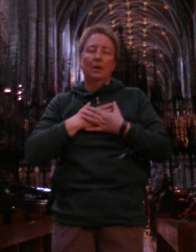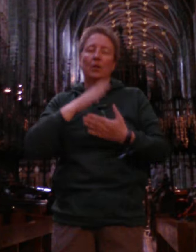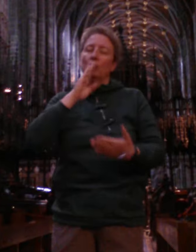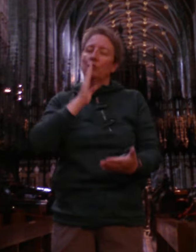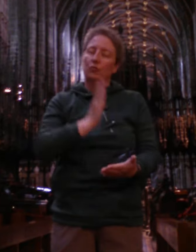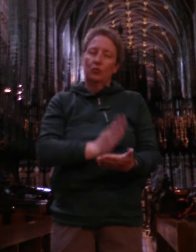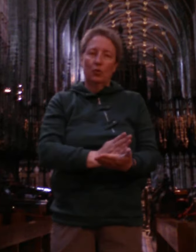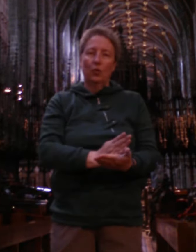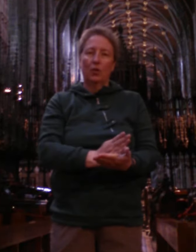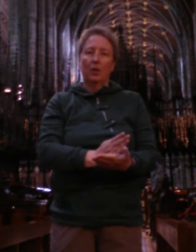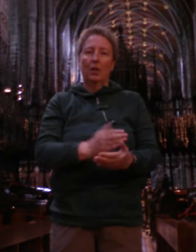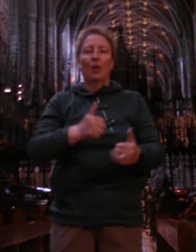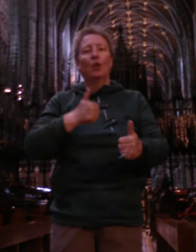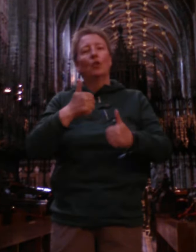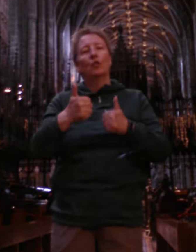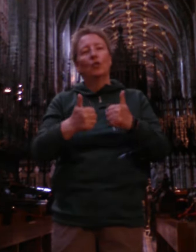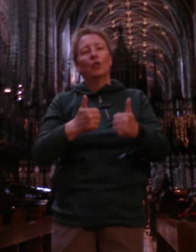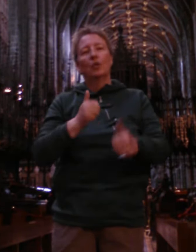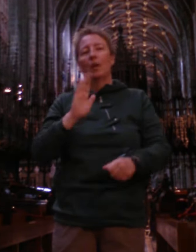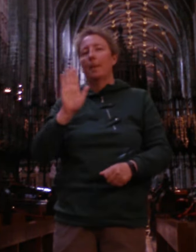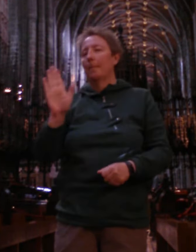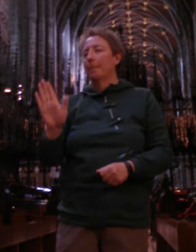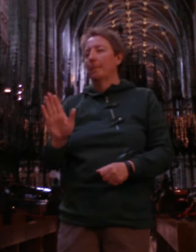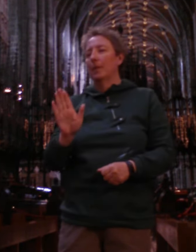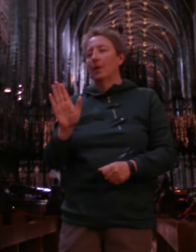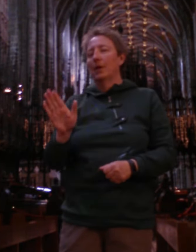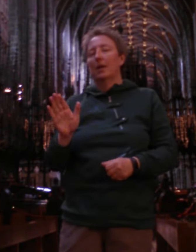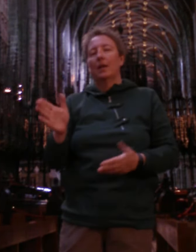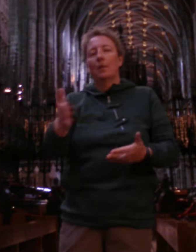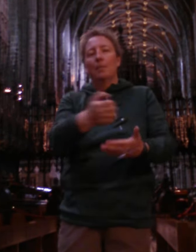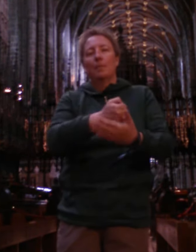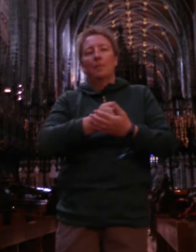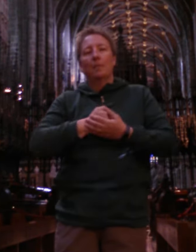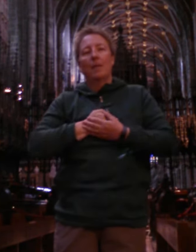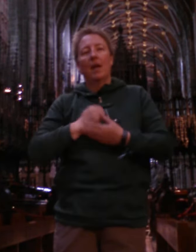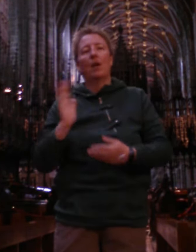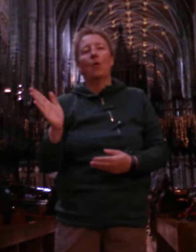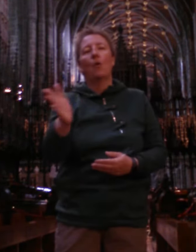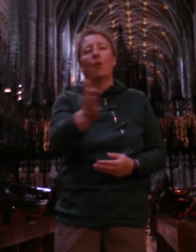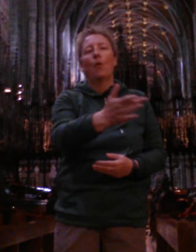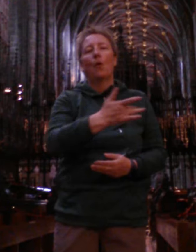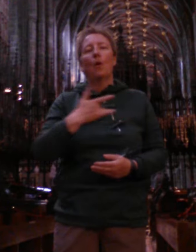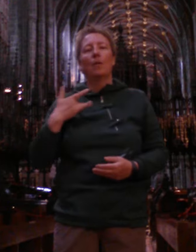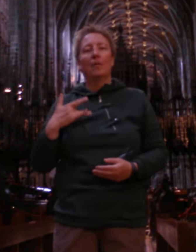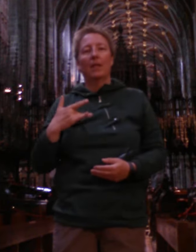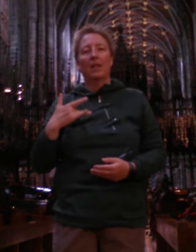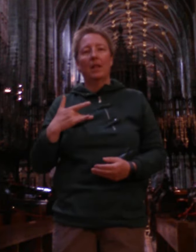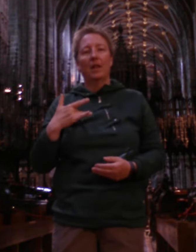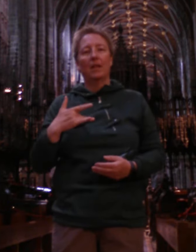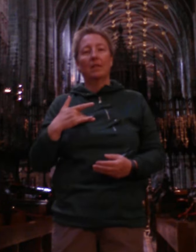Surely, goodness and mercy will follow me all the days of my life